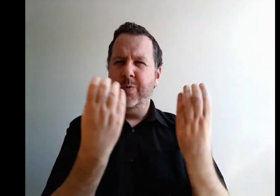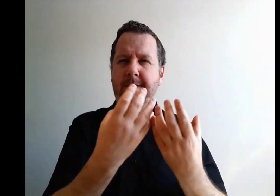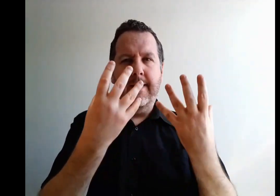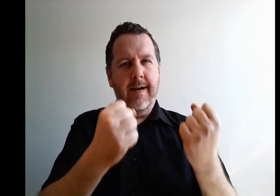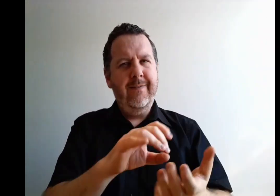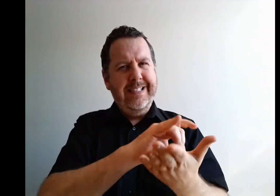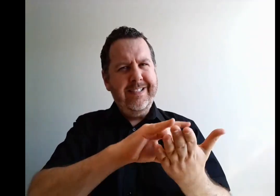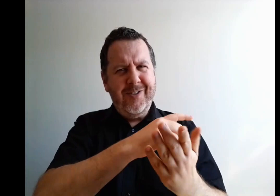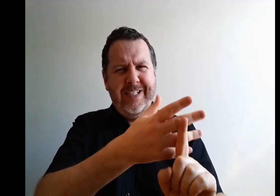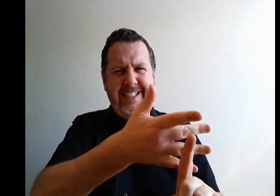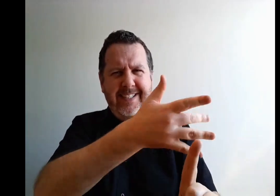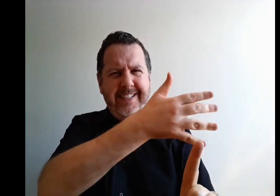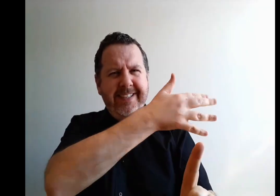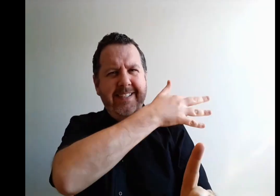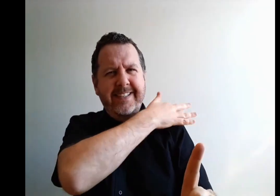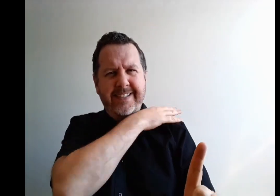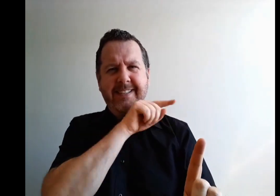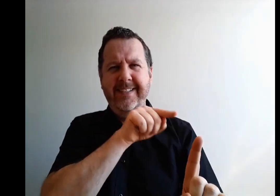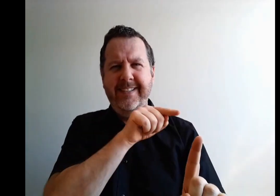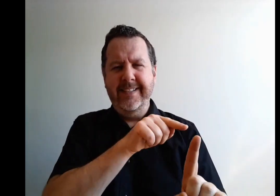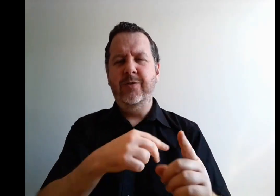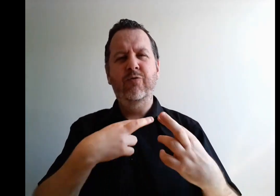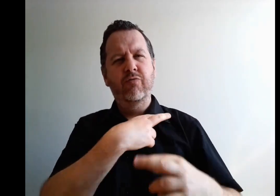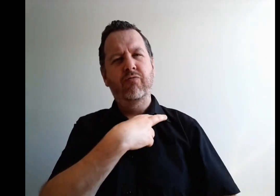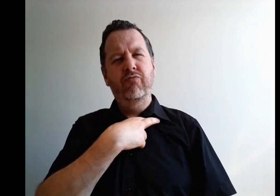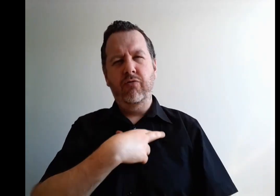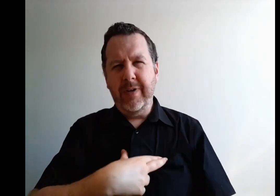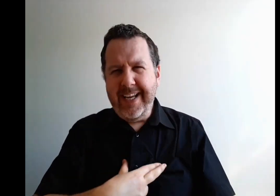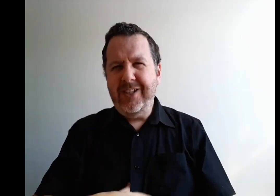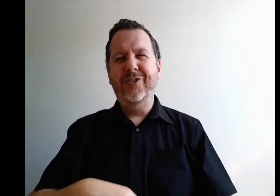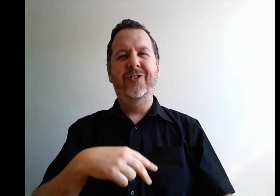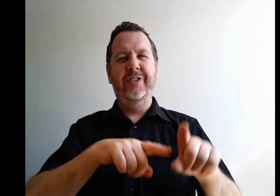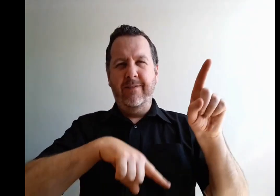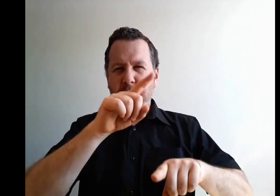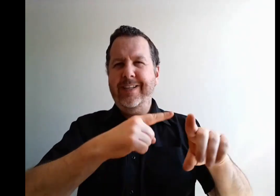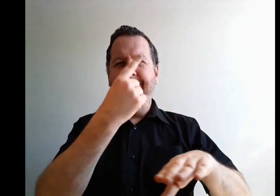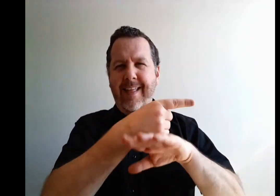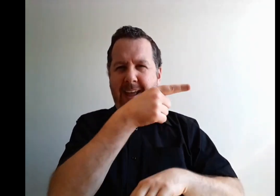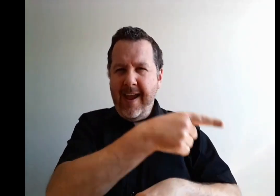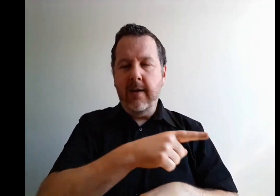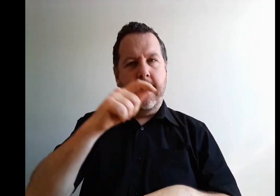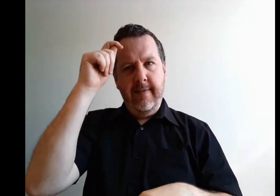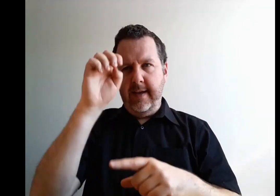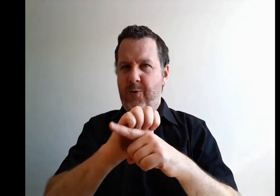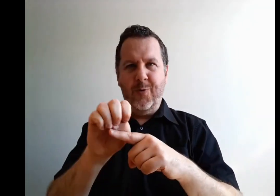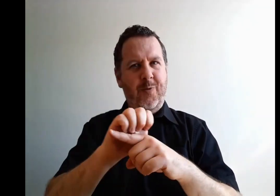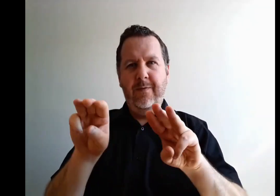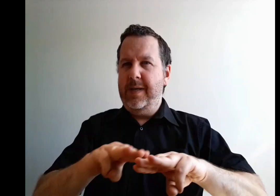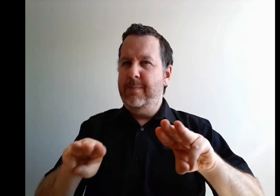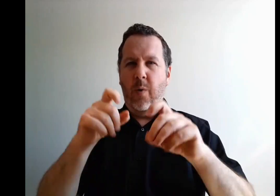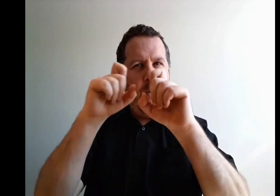it does represent a rich area of diversity for this country, that I don't think people are aware of.